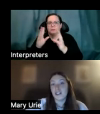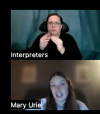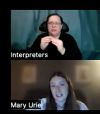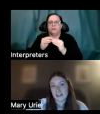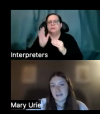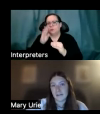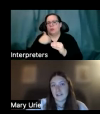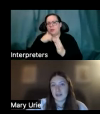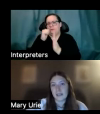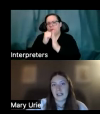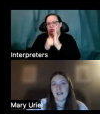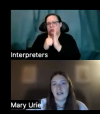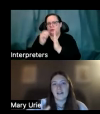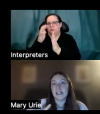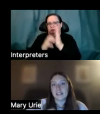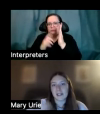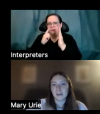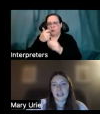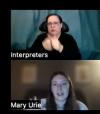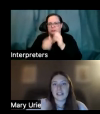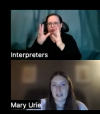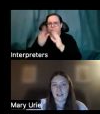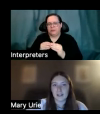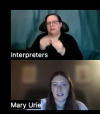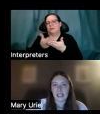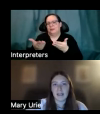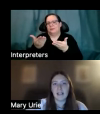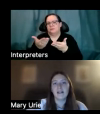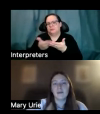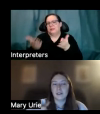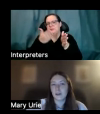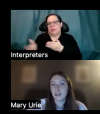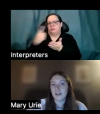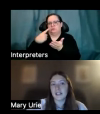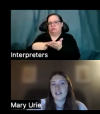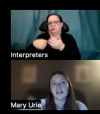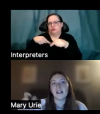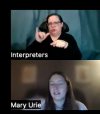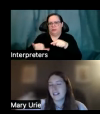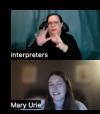agenda for each meeting the things that they're planning on discussing during that meeting, when you look on the agenda, it